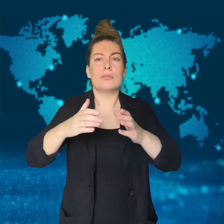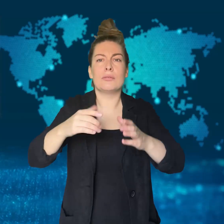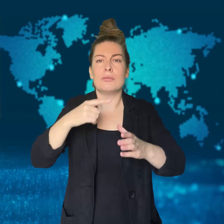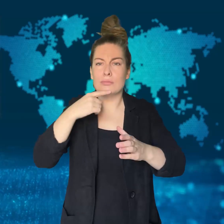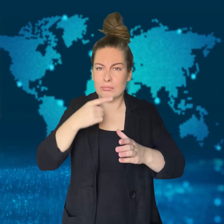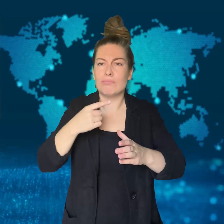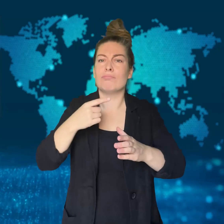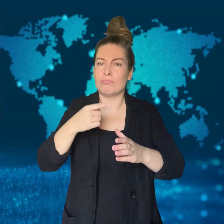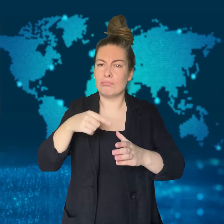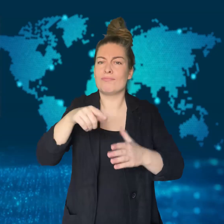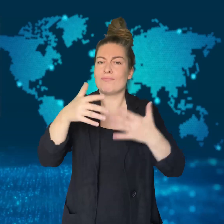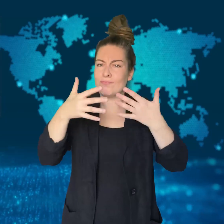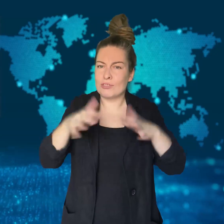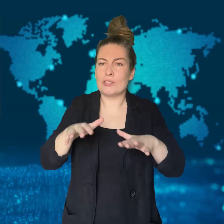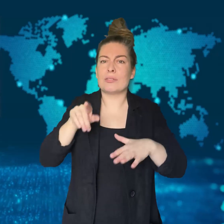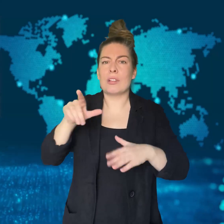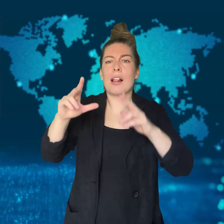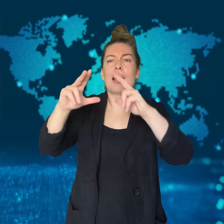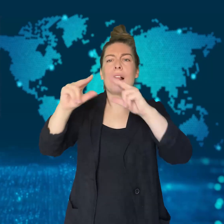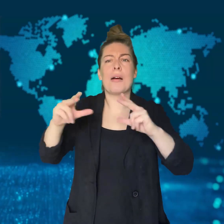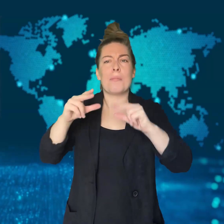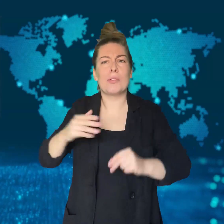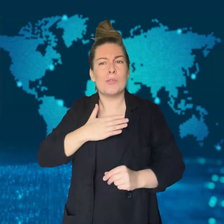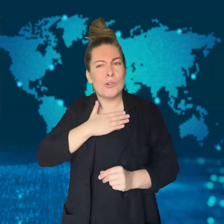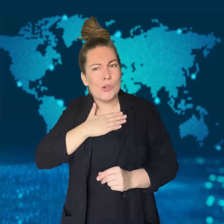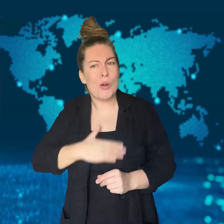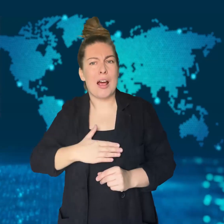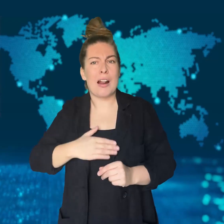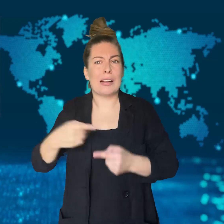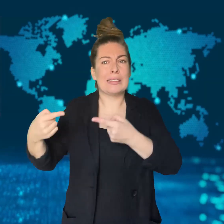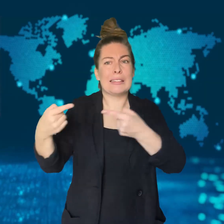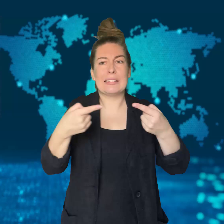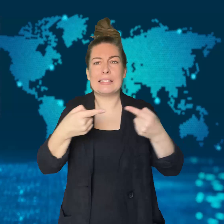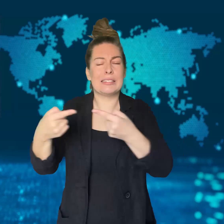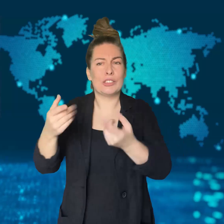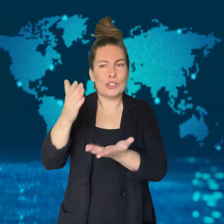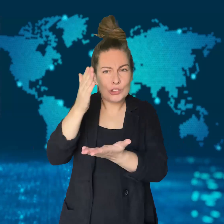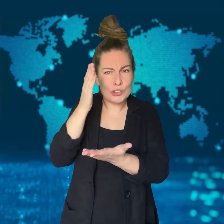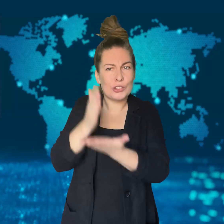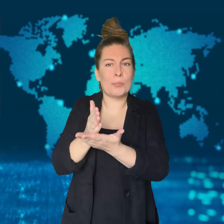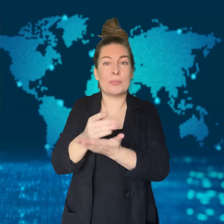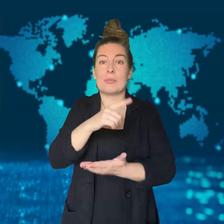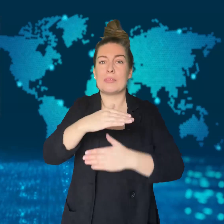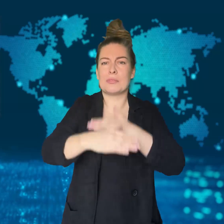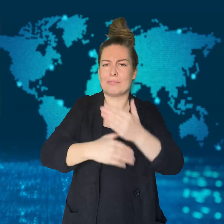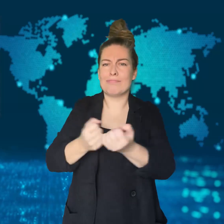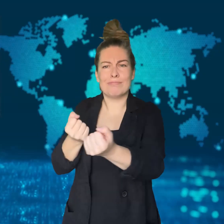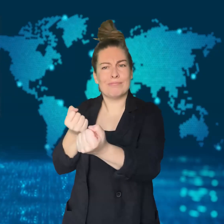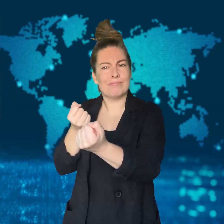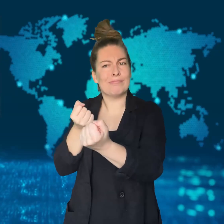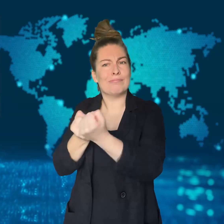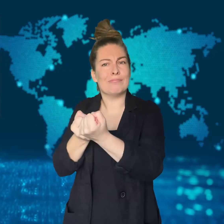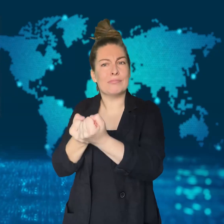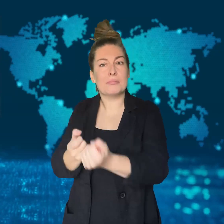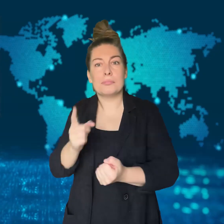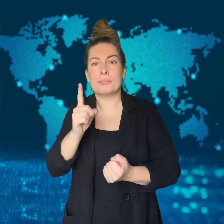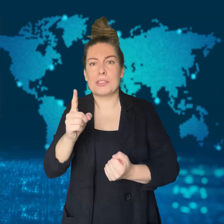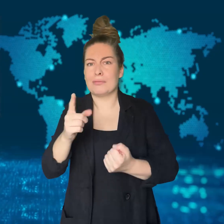Several sources say that Hezbollah